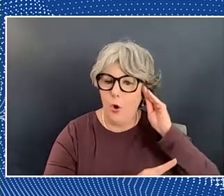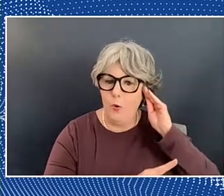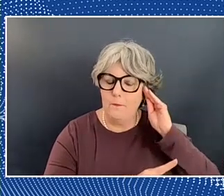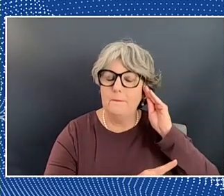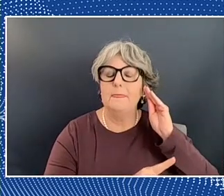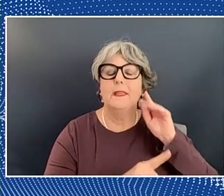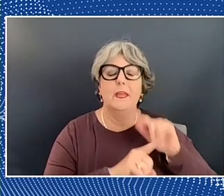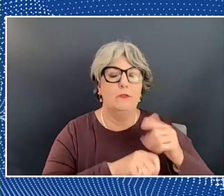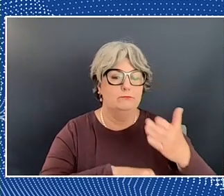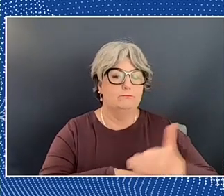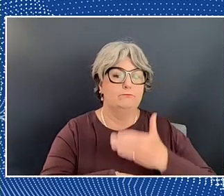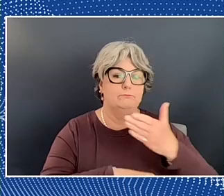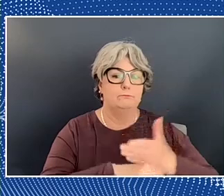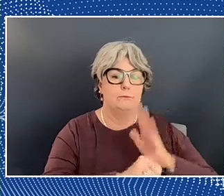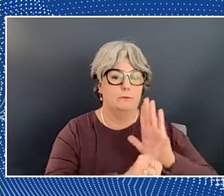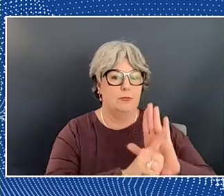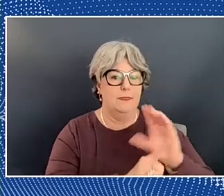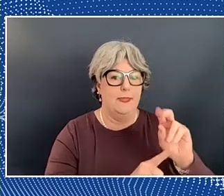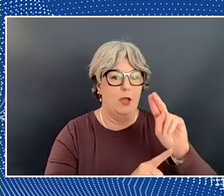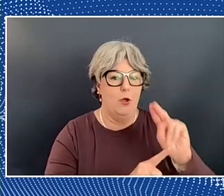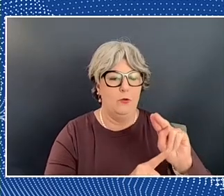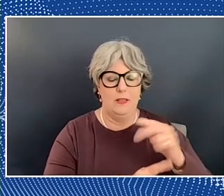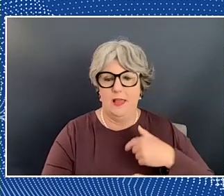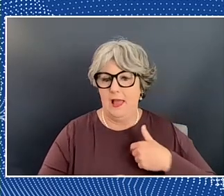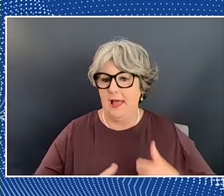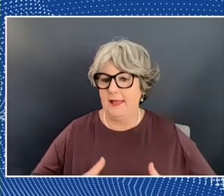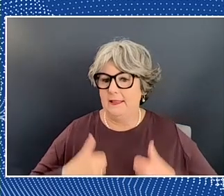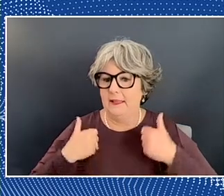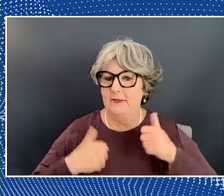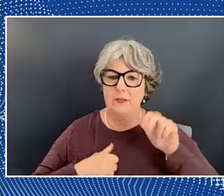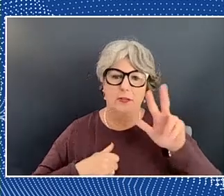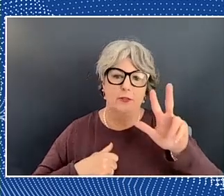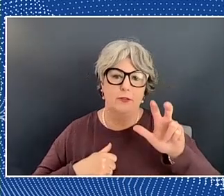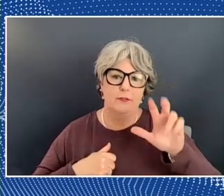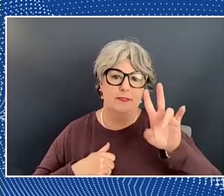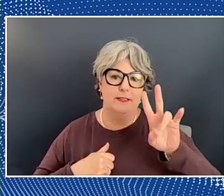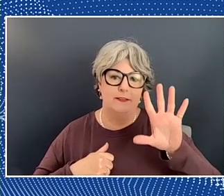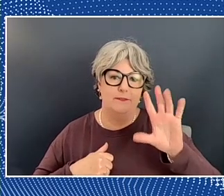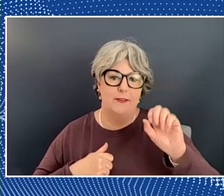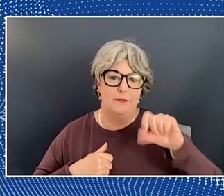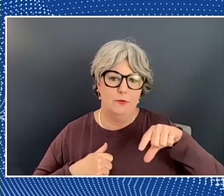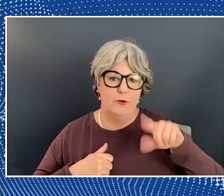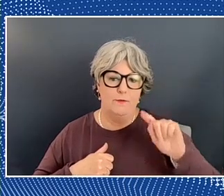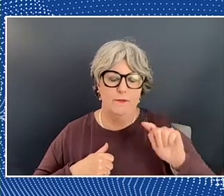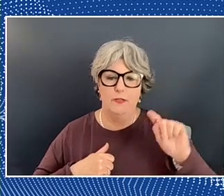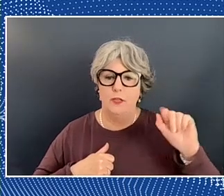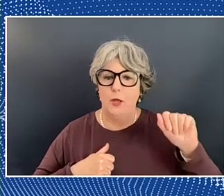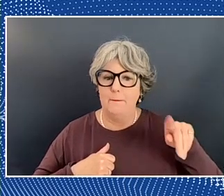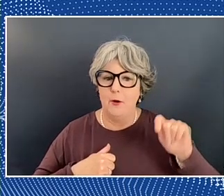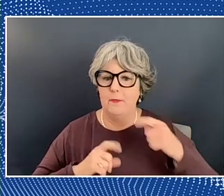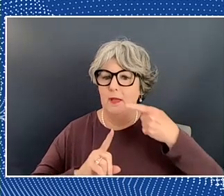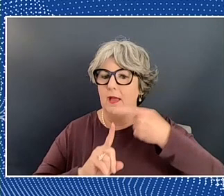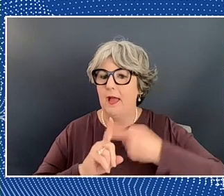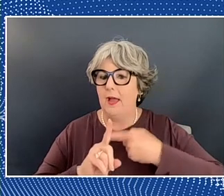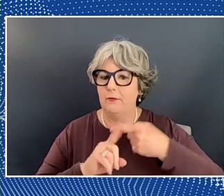but they owned their fixer upper. I live in a 375 square foot studio apartment that I rent for almost $1,700